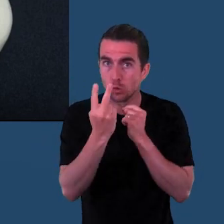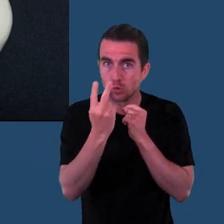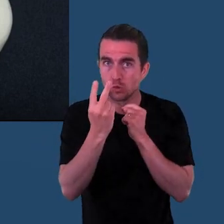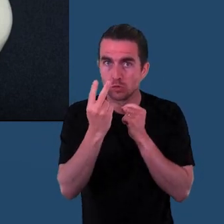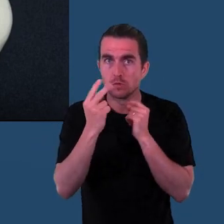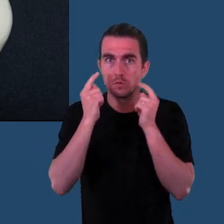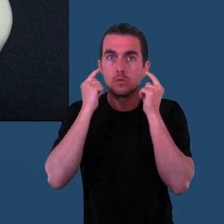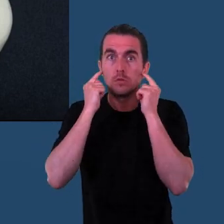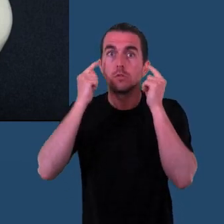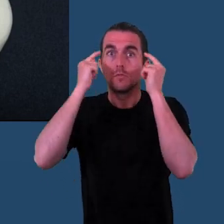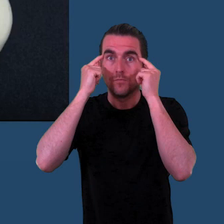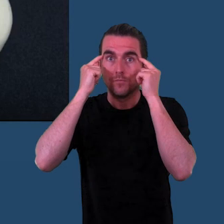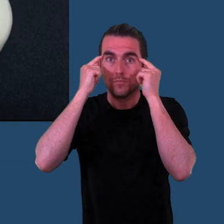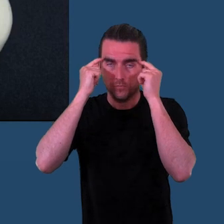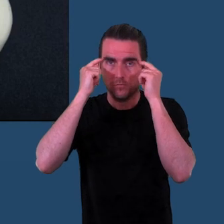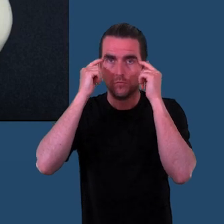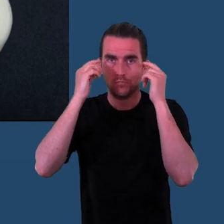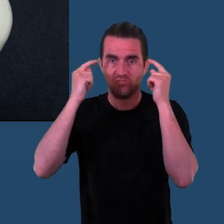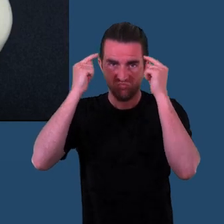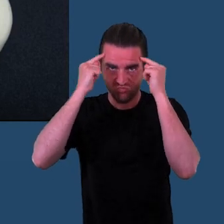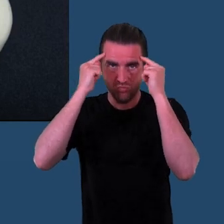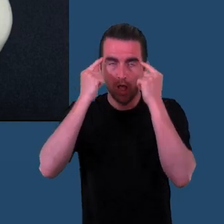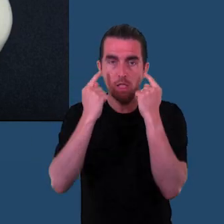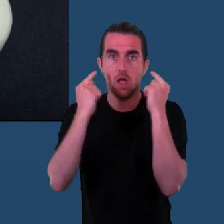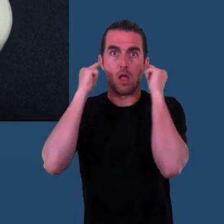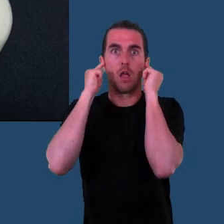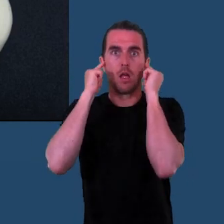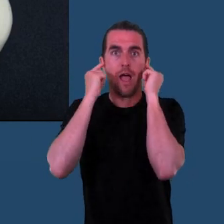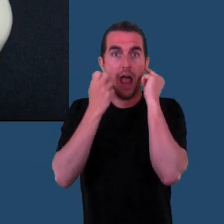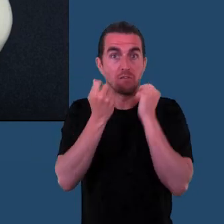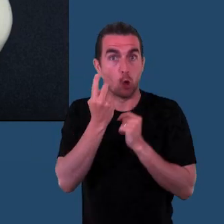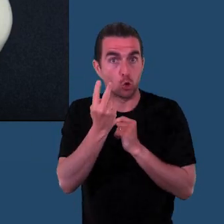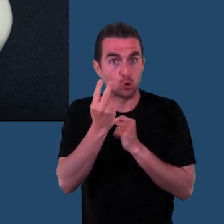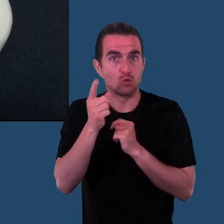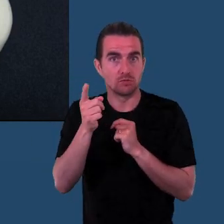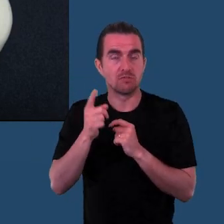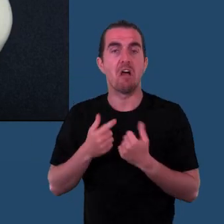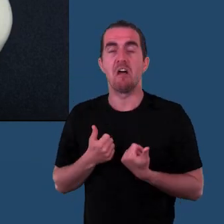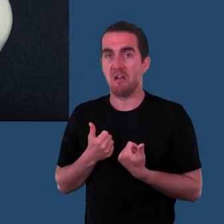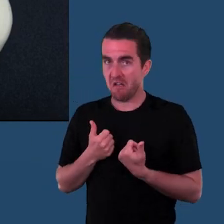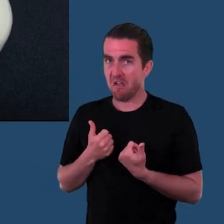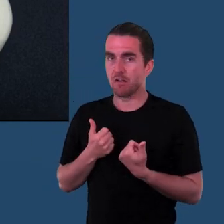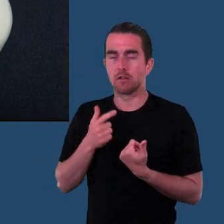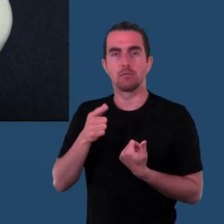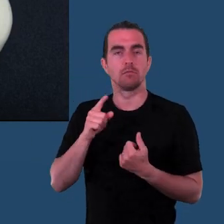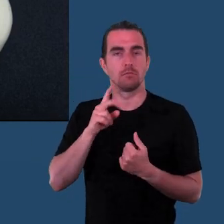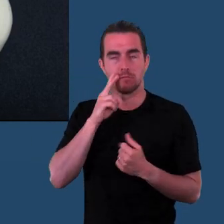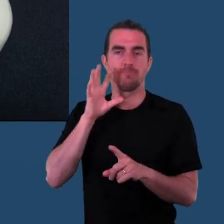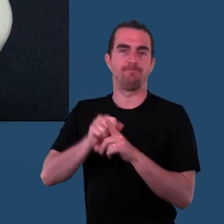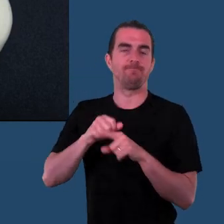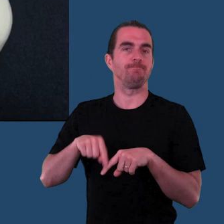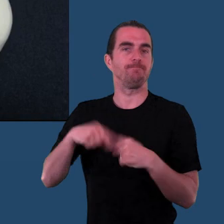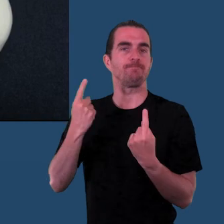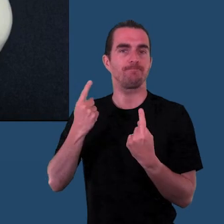and then one further up, at the top of their skull. Okay, and- So, that sets them apart.